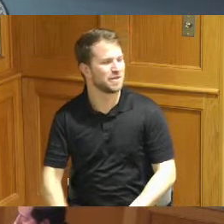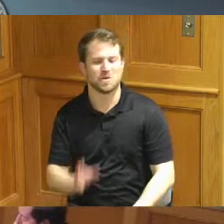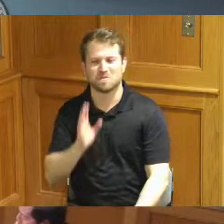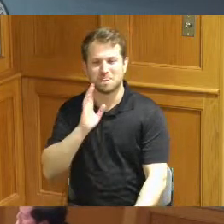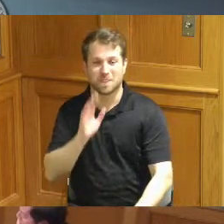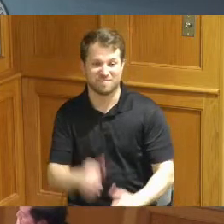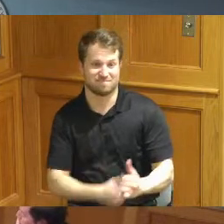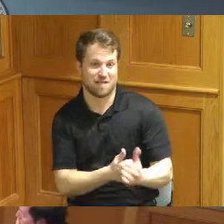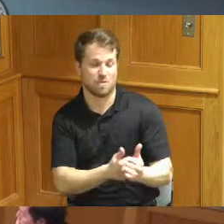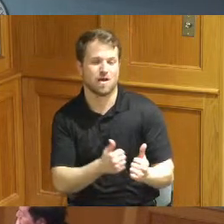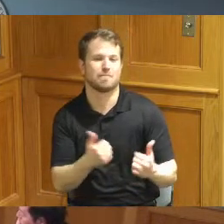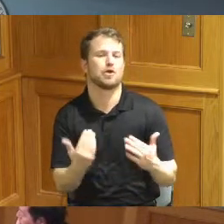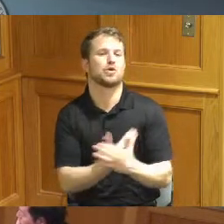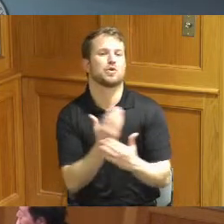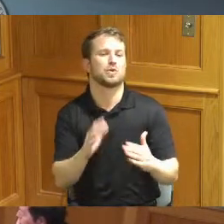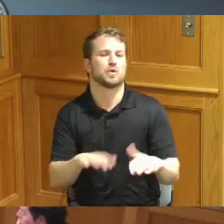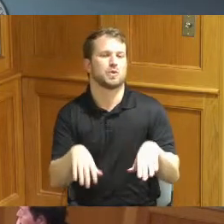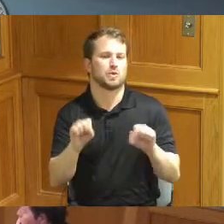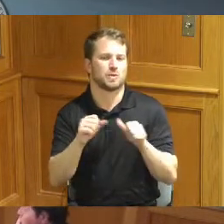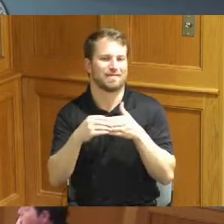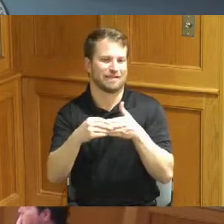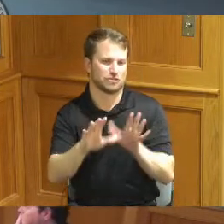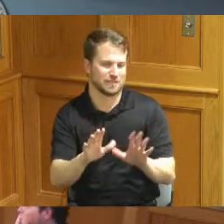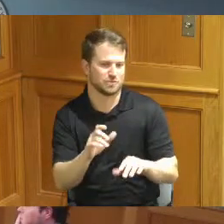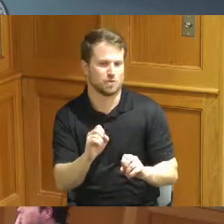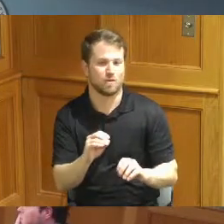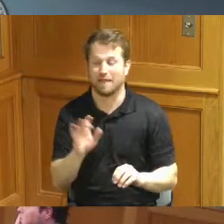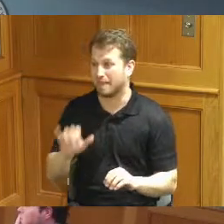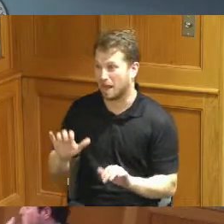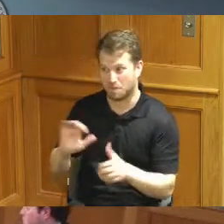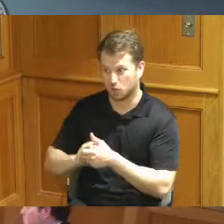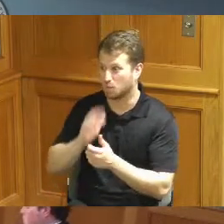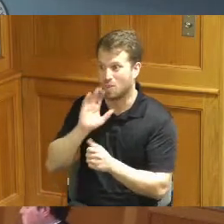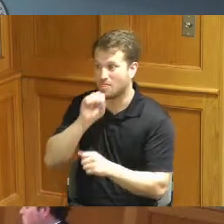leadership yeah I would I would love to see that partnership happen great can I can I ask a